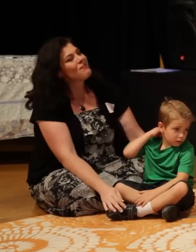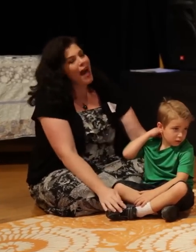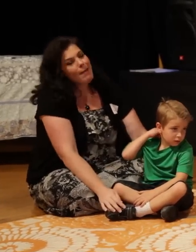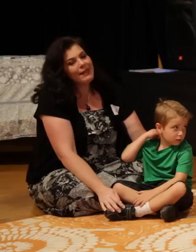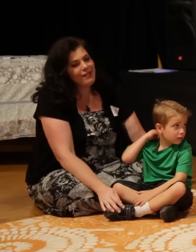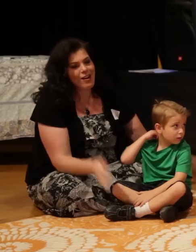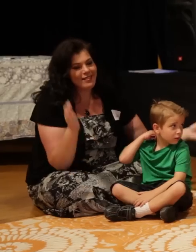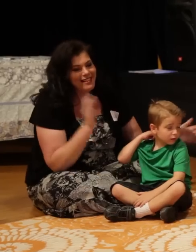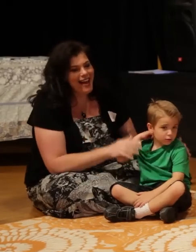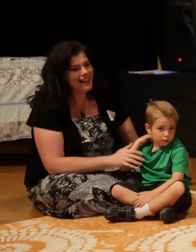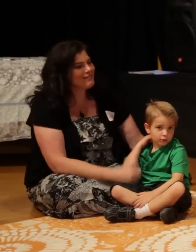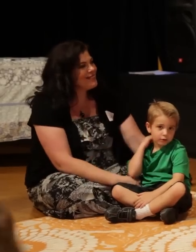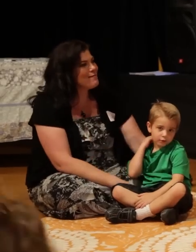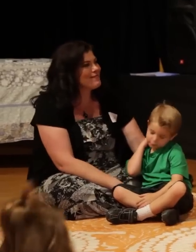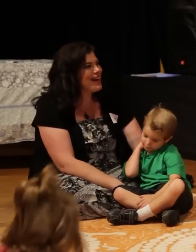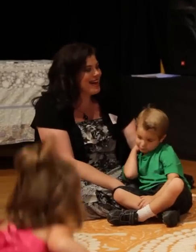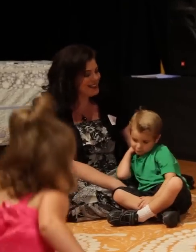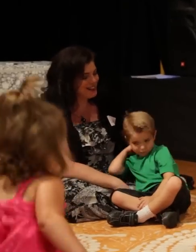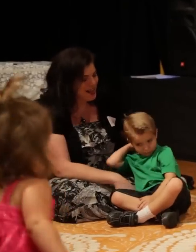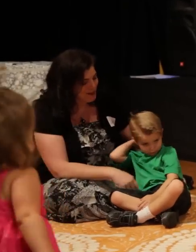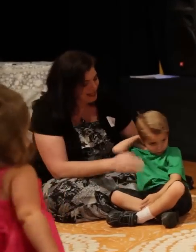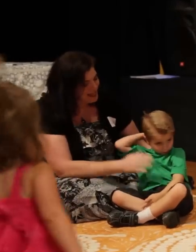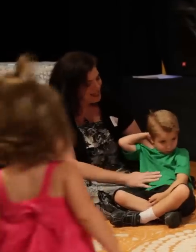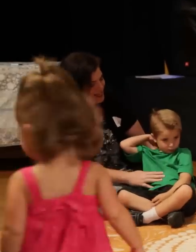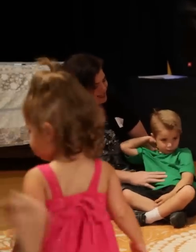I'm a believer! And Lincoln welcome.